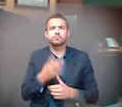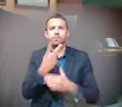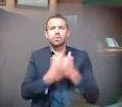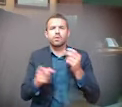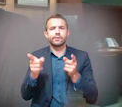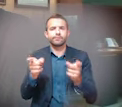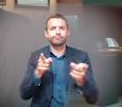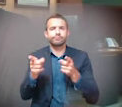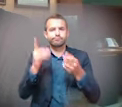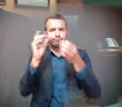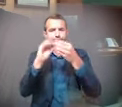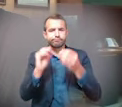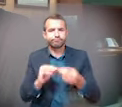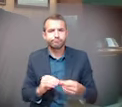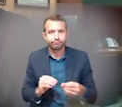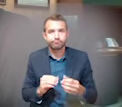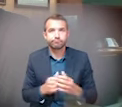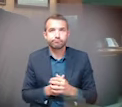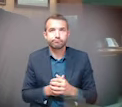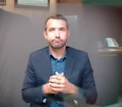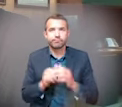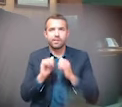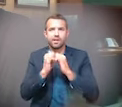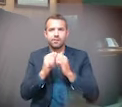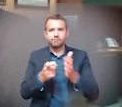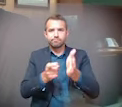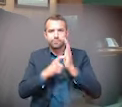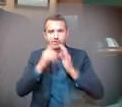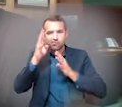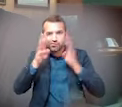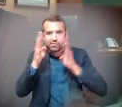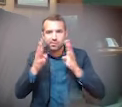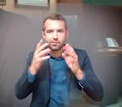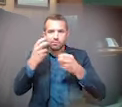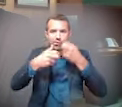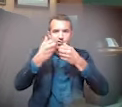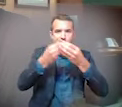of taking agency and problem solving, but also claiming the identity.